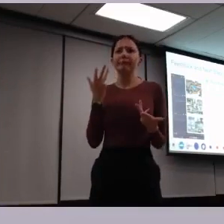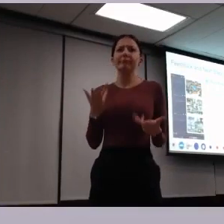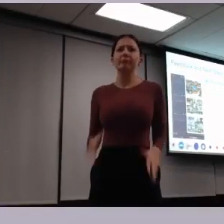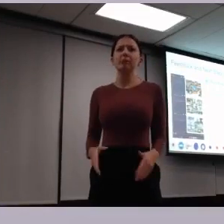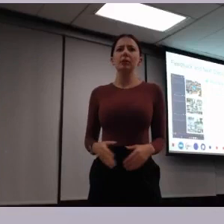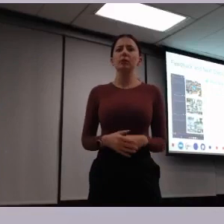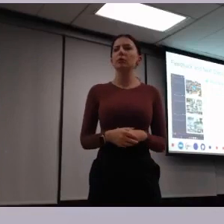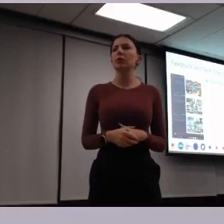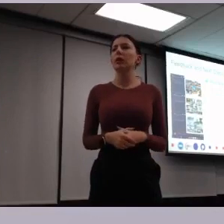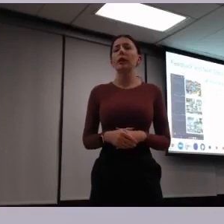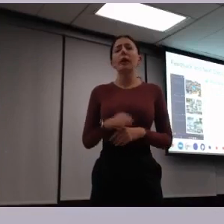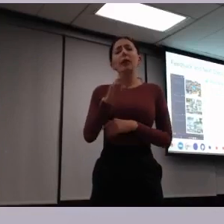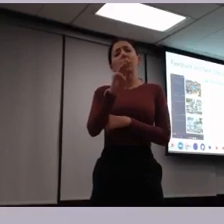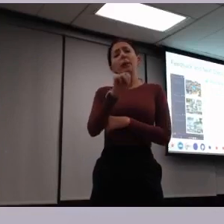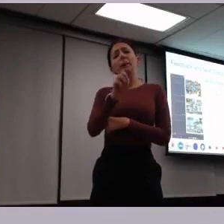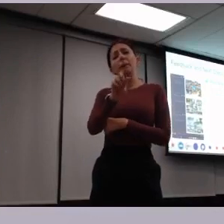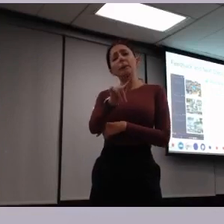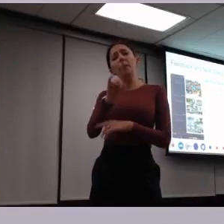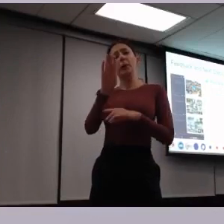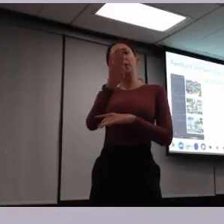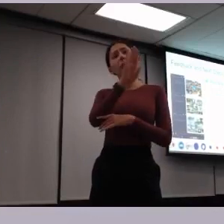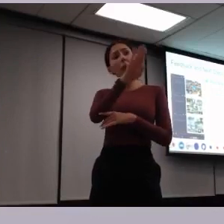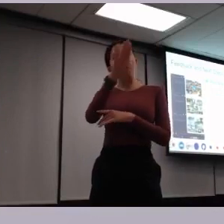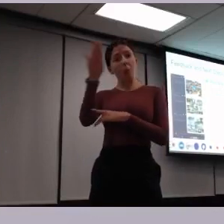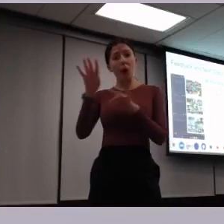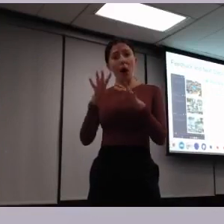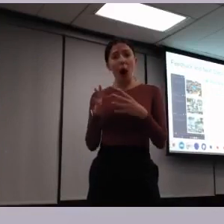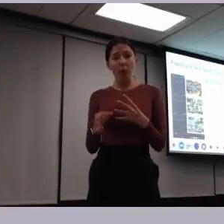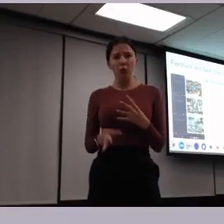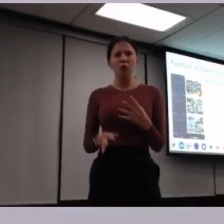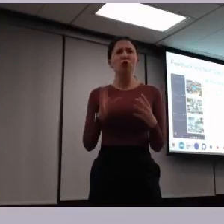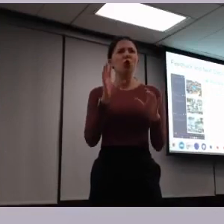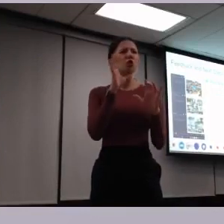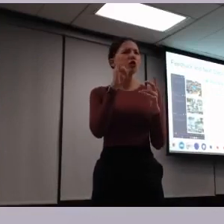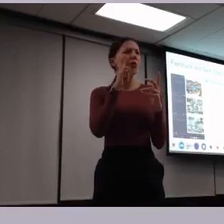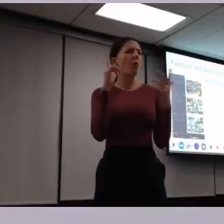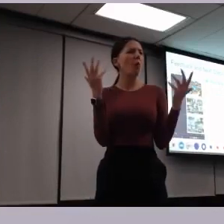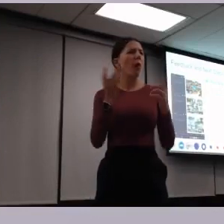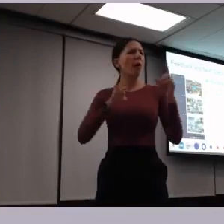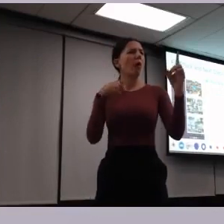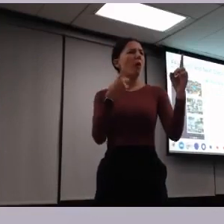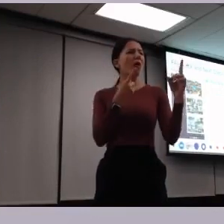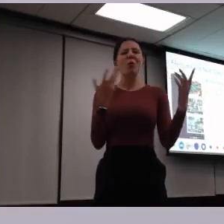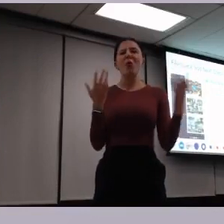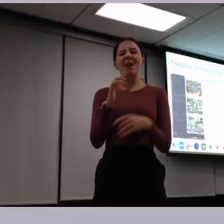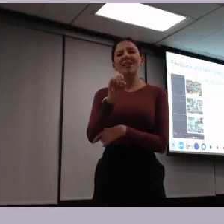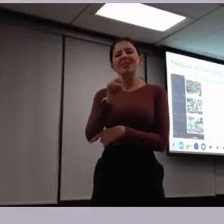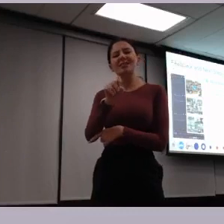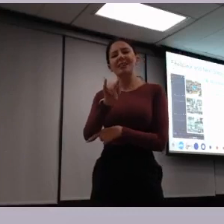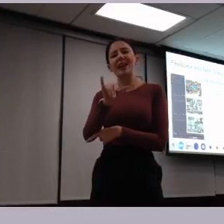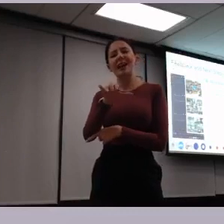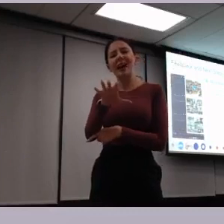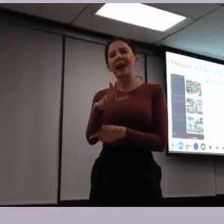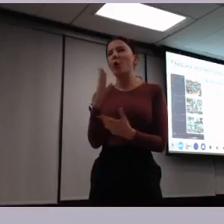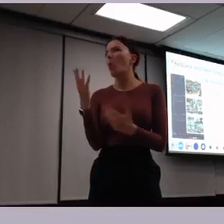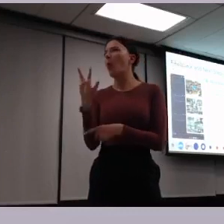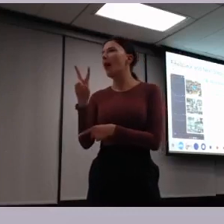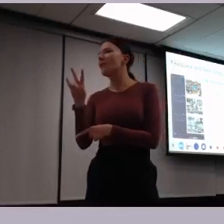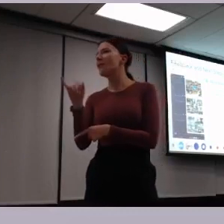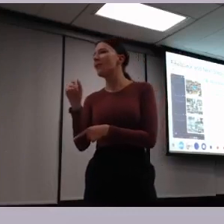The mood board options were really looking for just kind of what esthetic and what vibe you're you want to see in the materiality